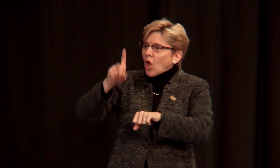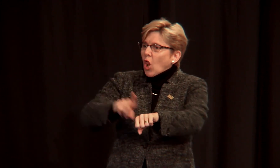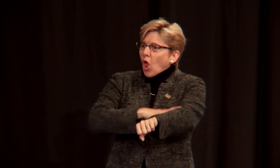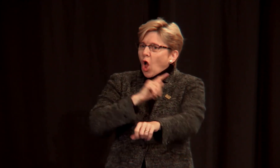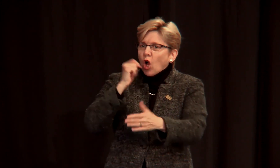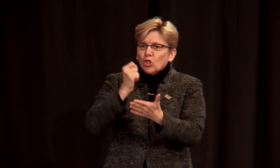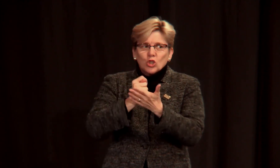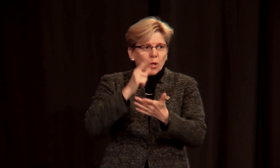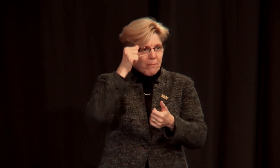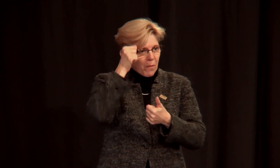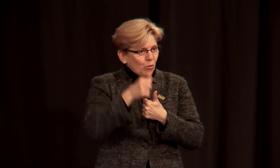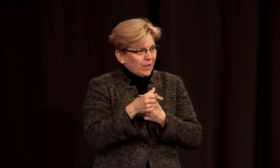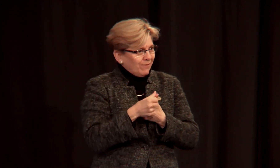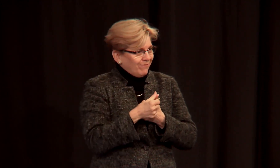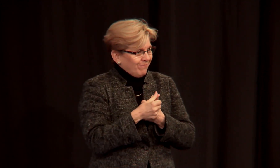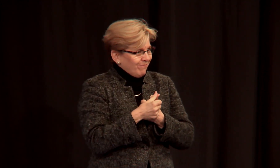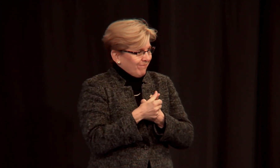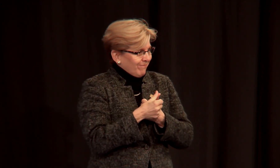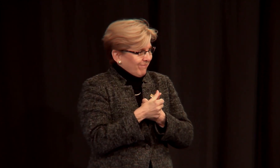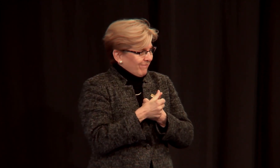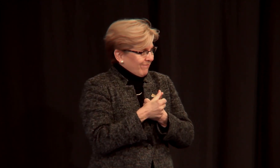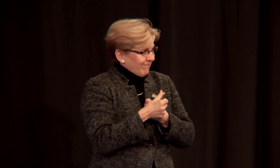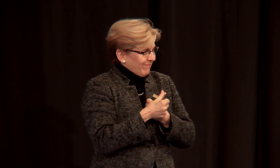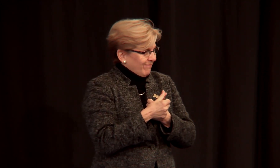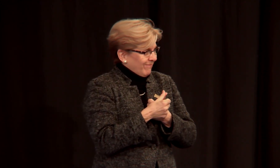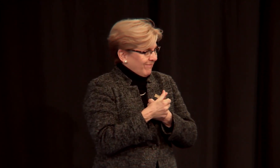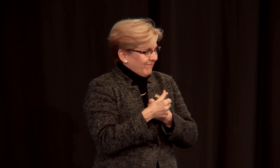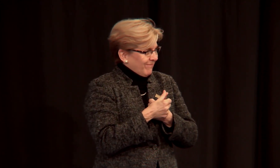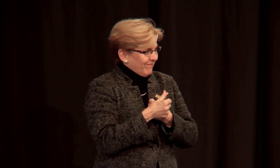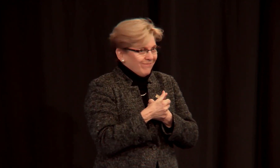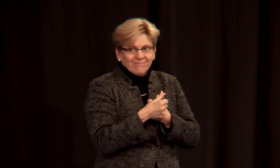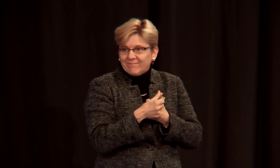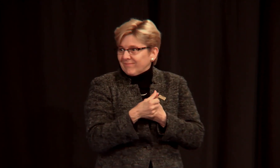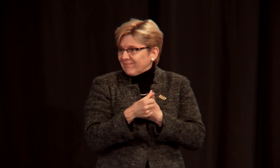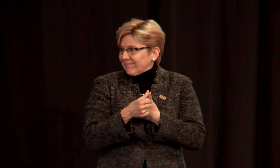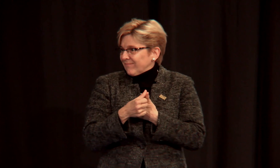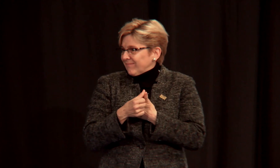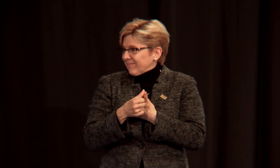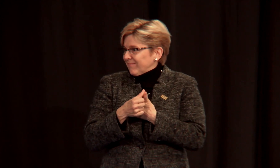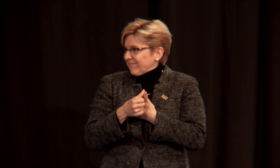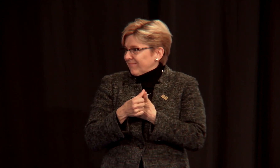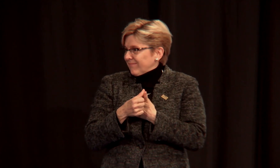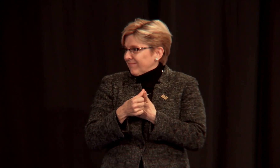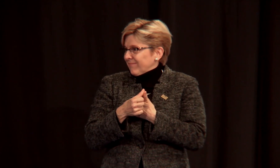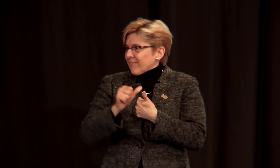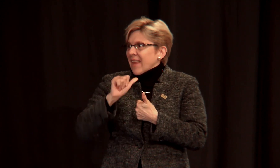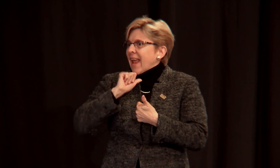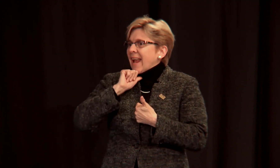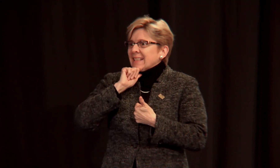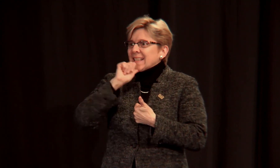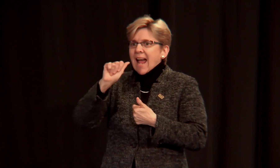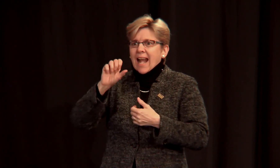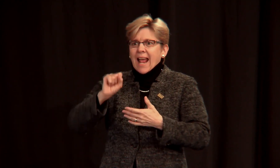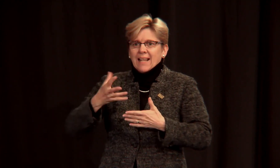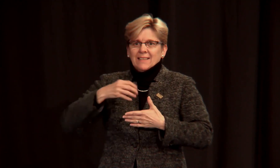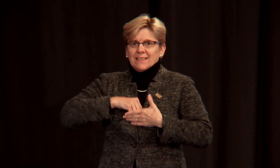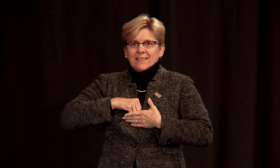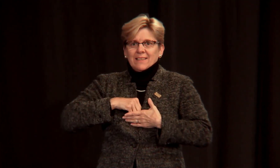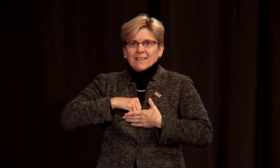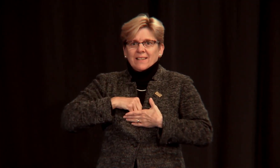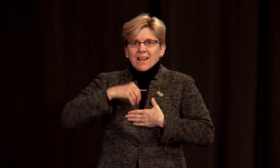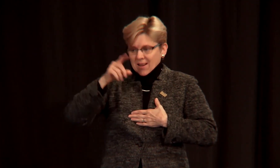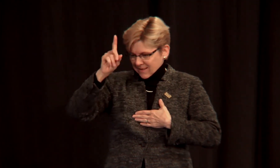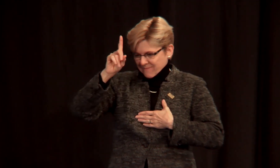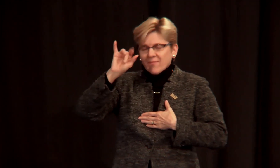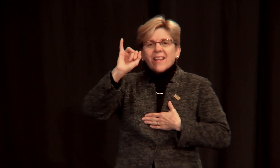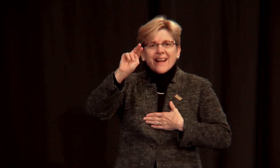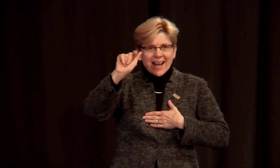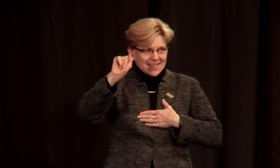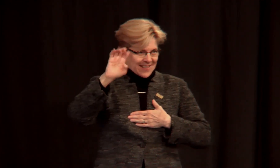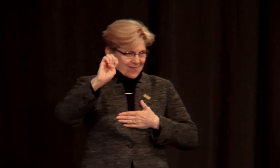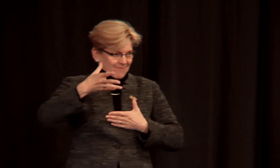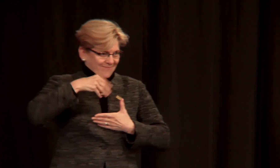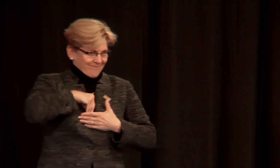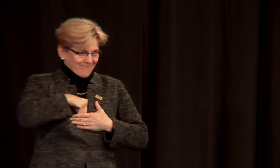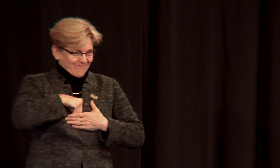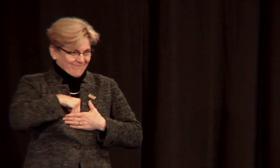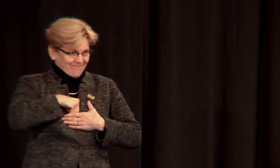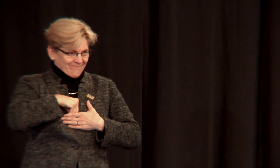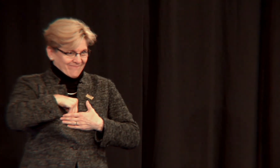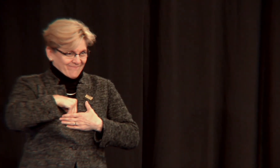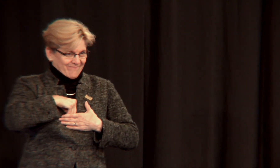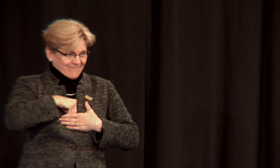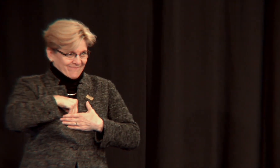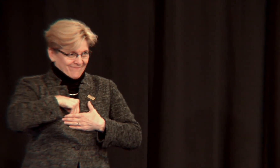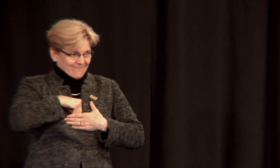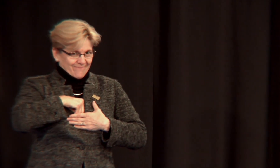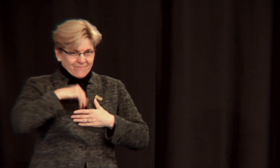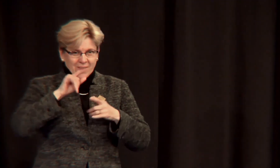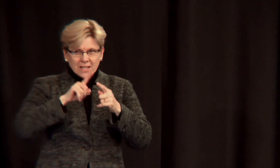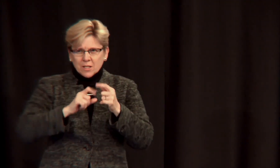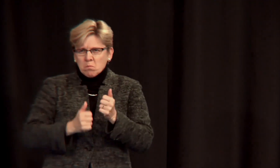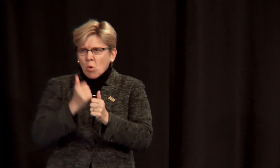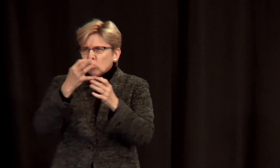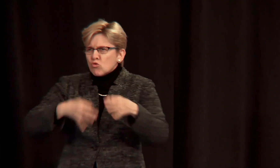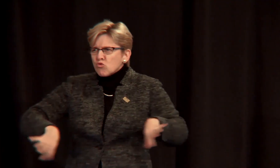it's stored in long-term memory. It's not as innate as we once thought.